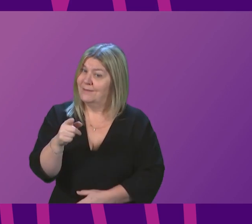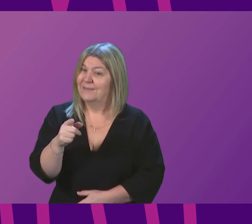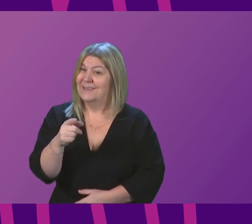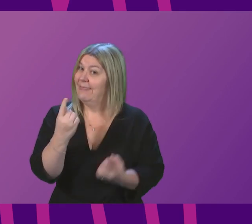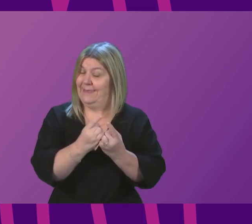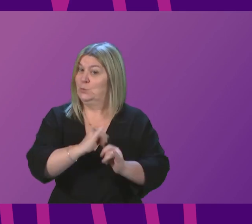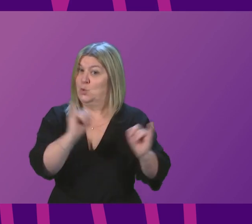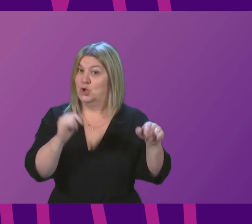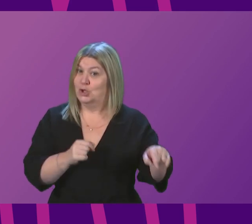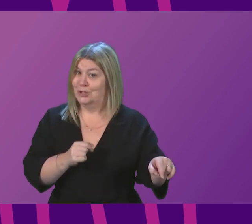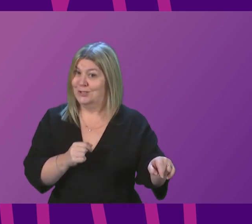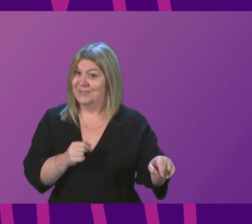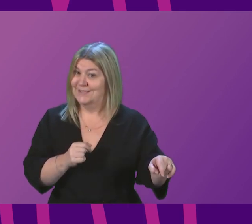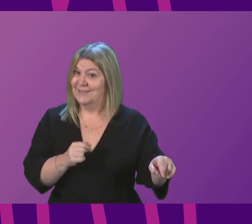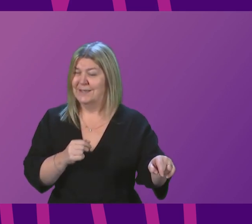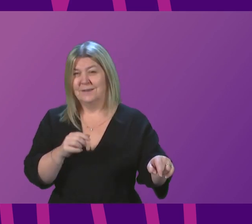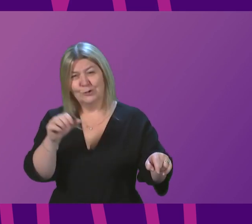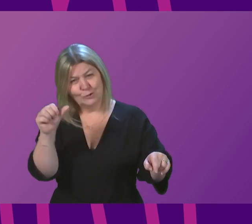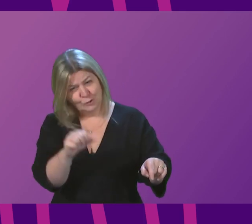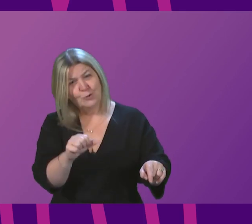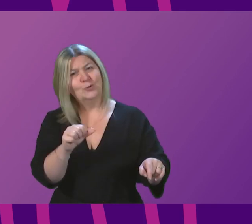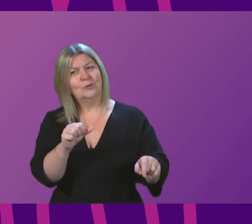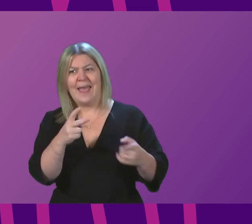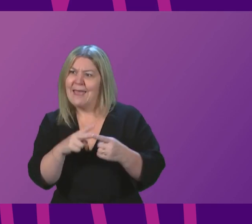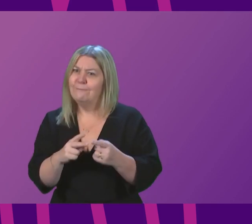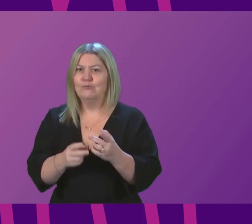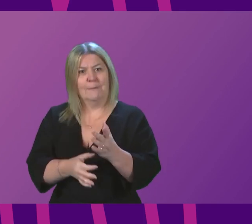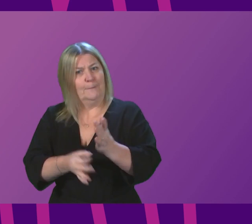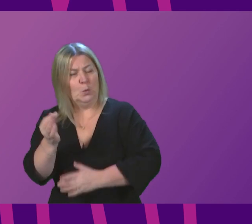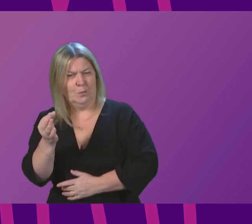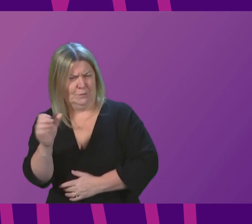Should catch-up not mean that waiting lists are coming down rather than mounting up?